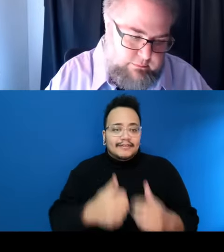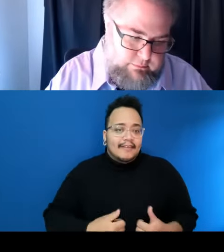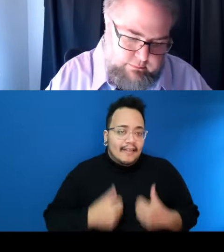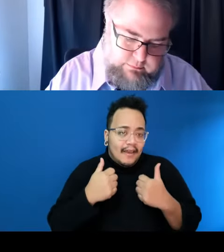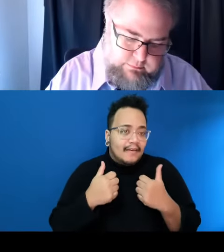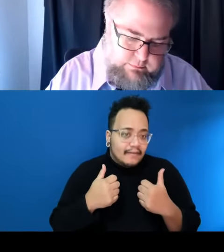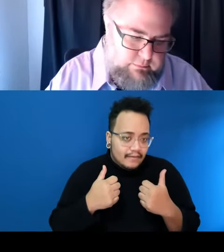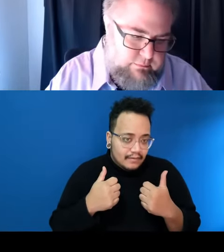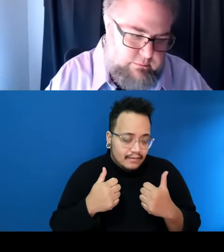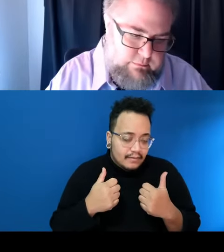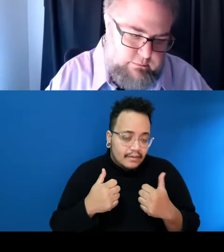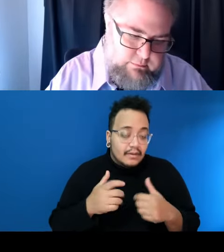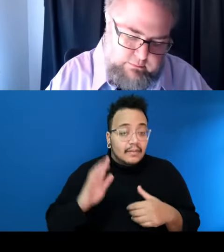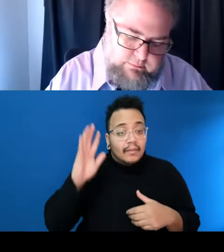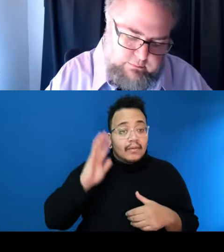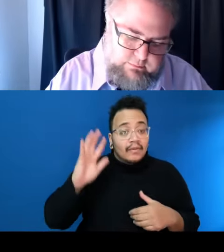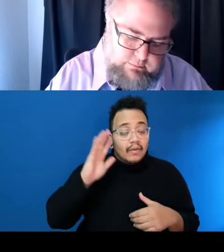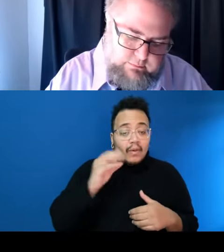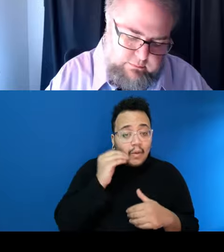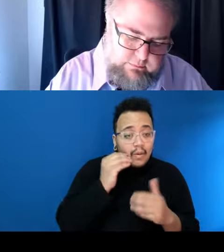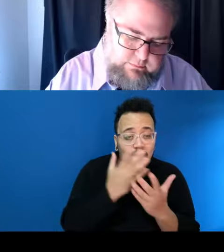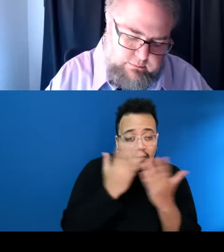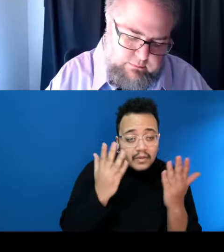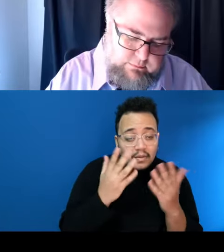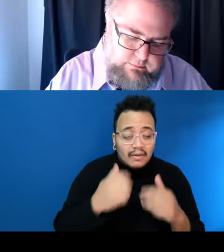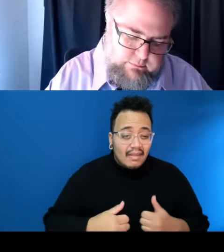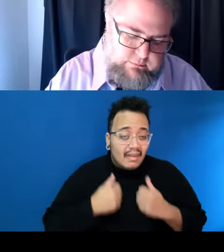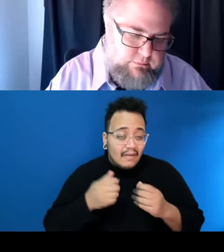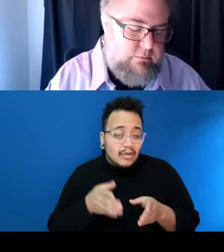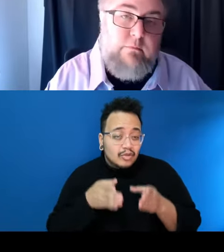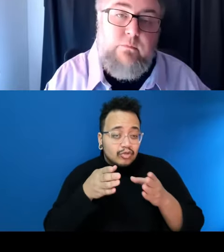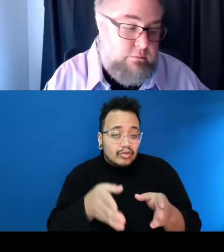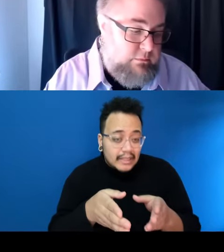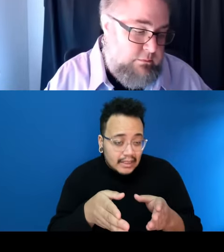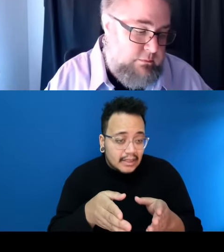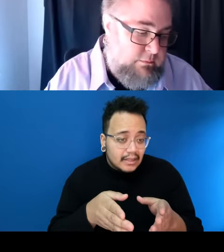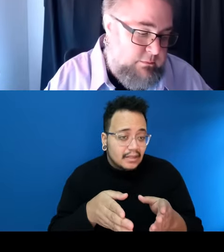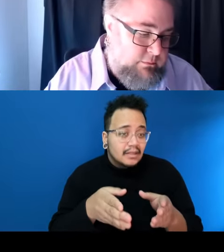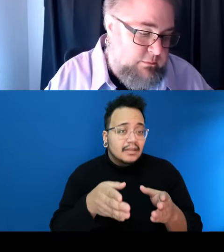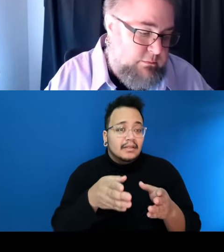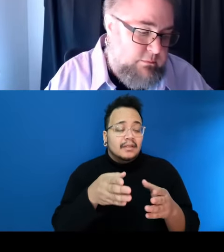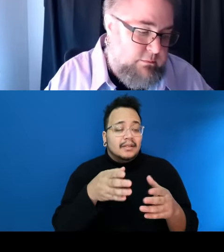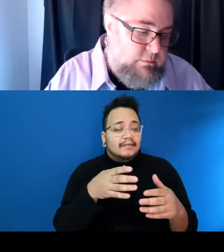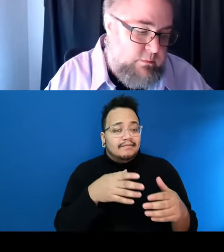going from being homeless living on the streets, completely separated from his family